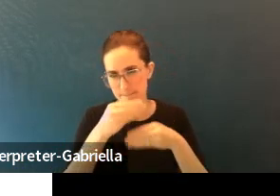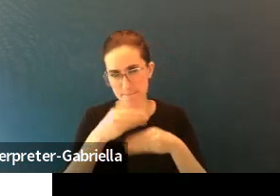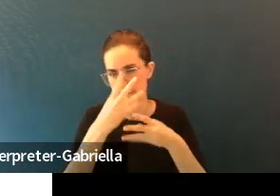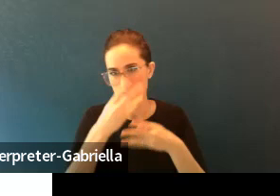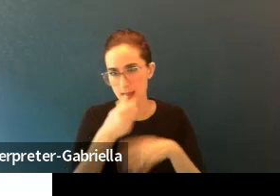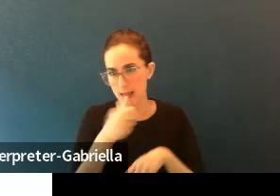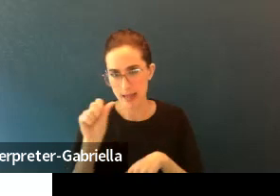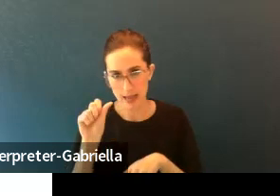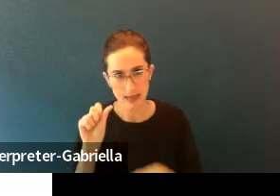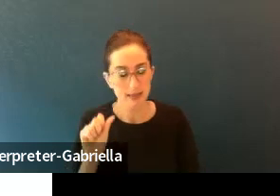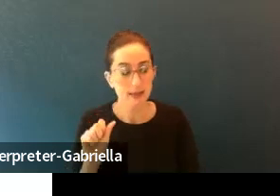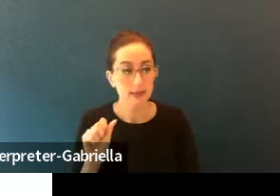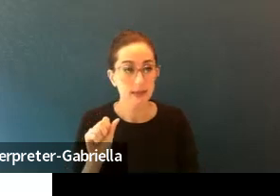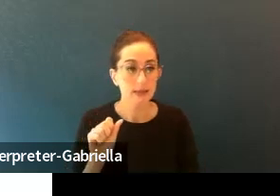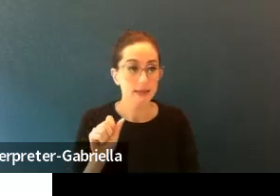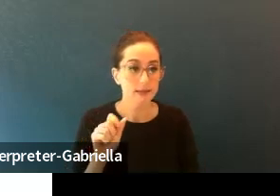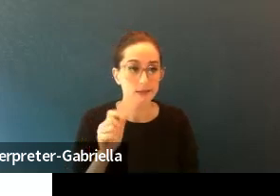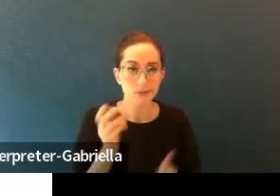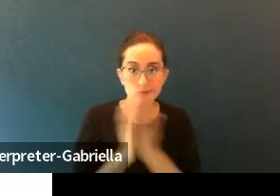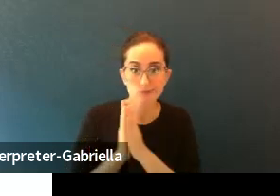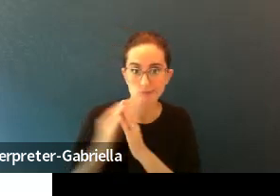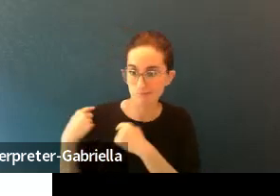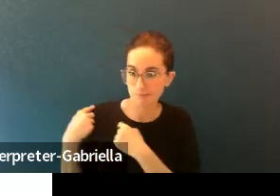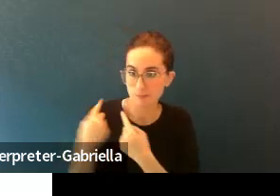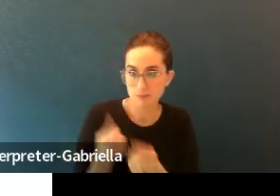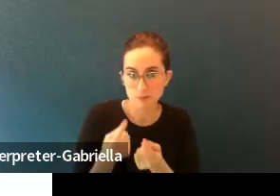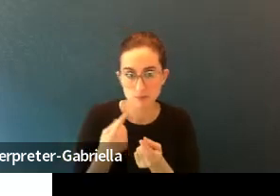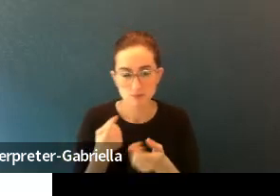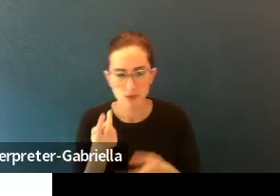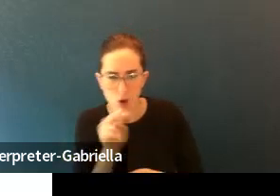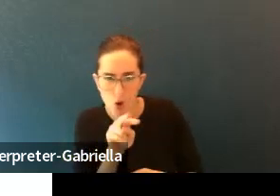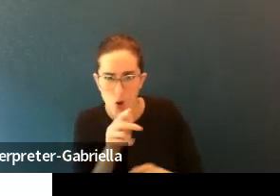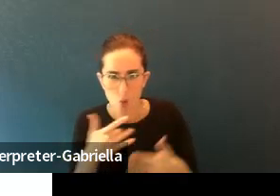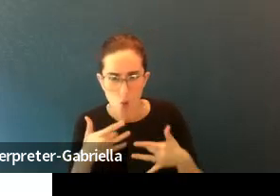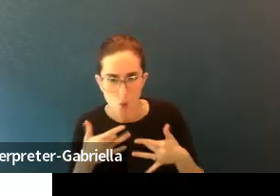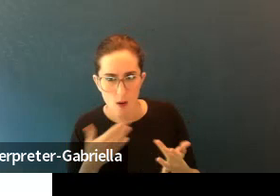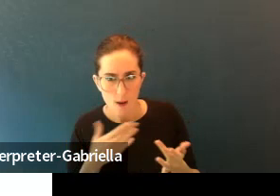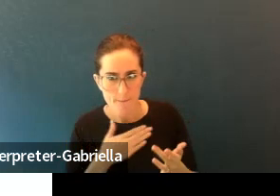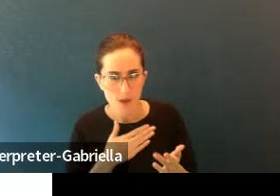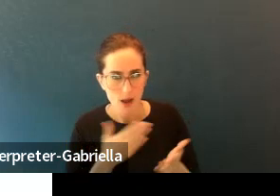It'll pull up your request so you can see what your request is, if it's been assigned, if